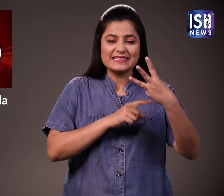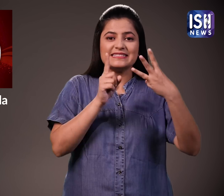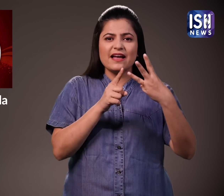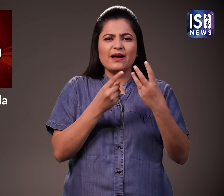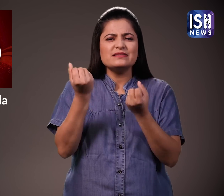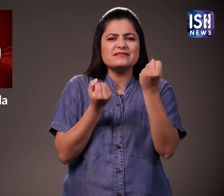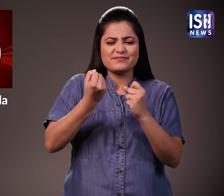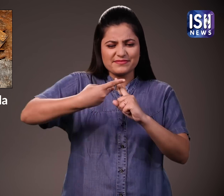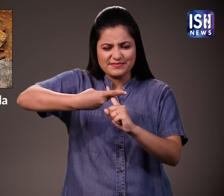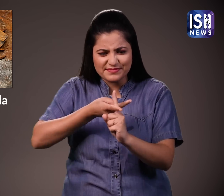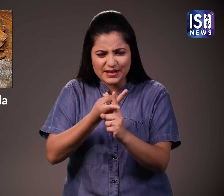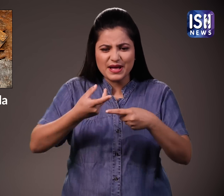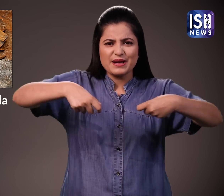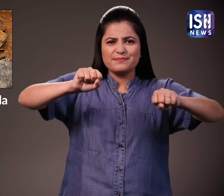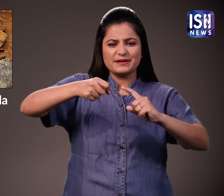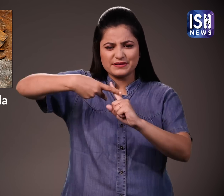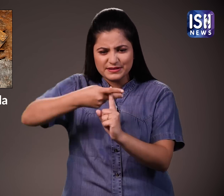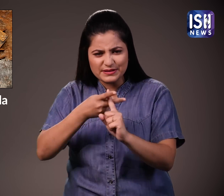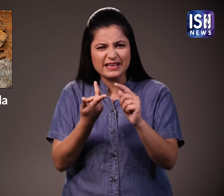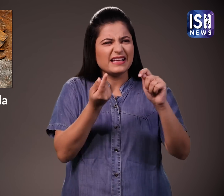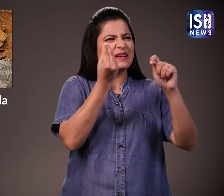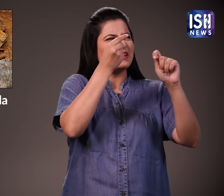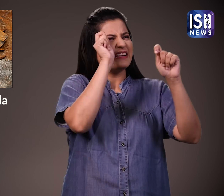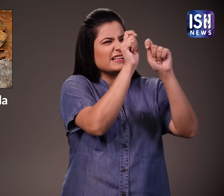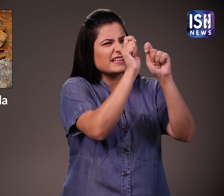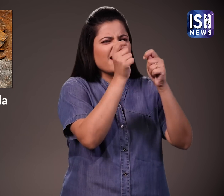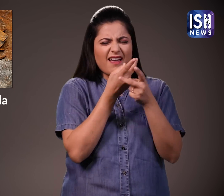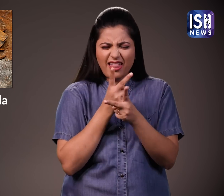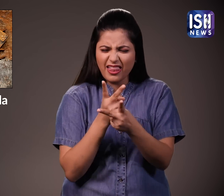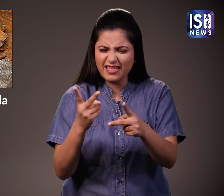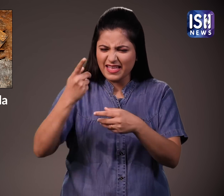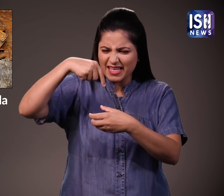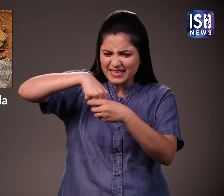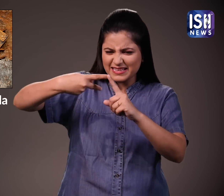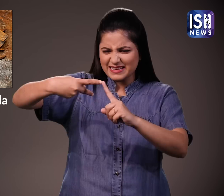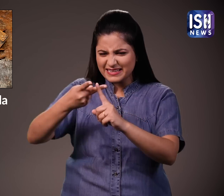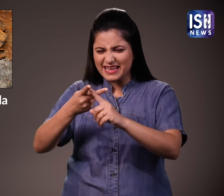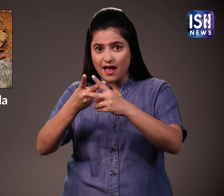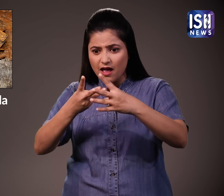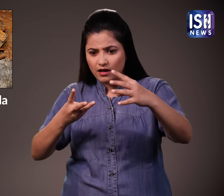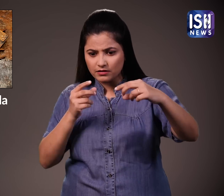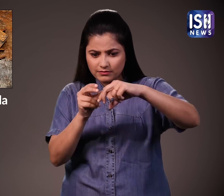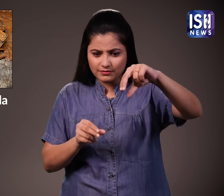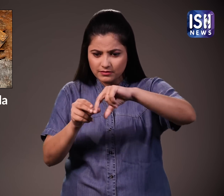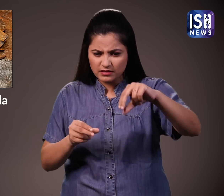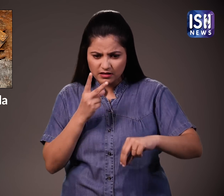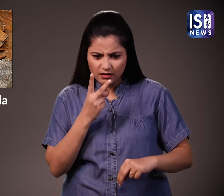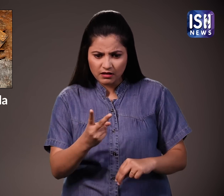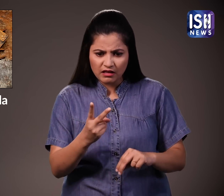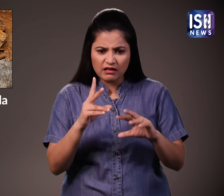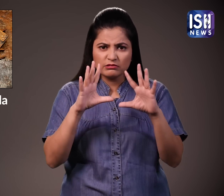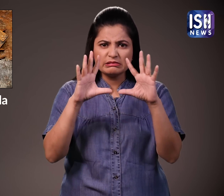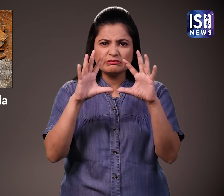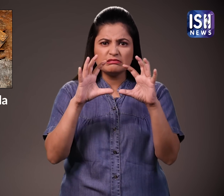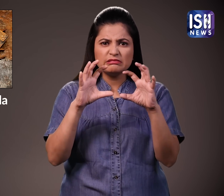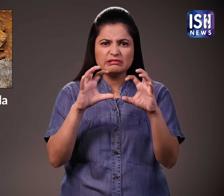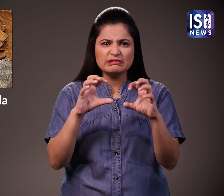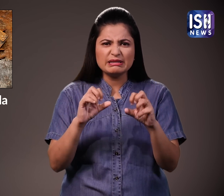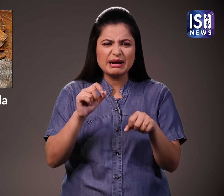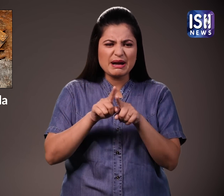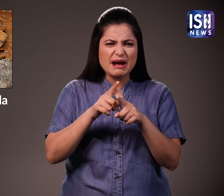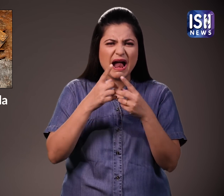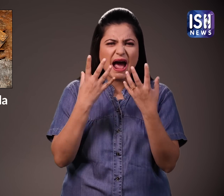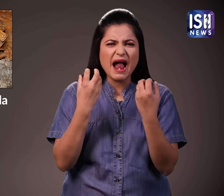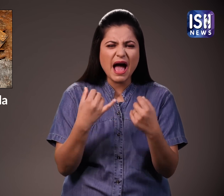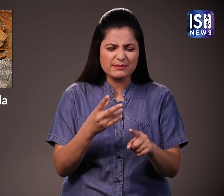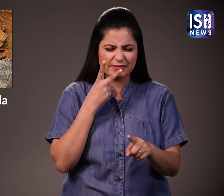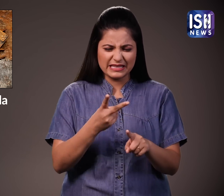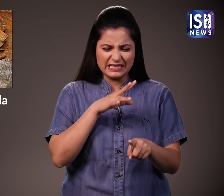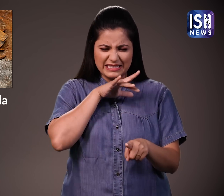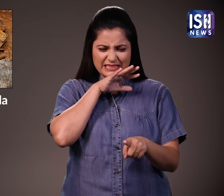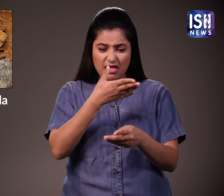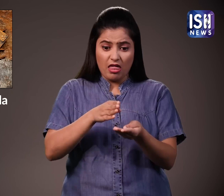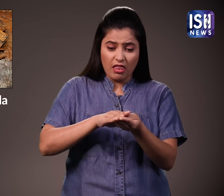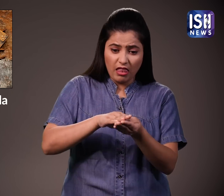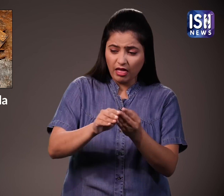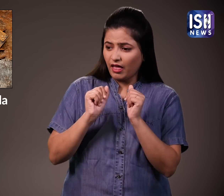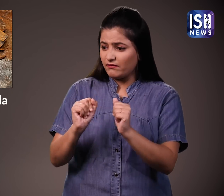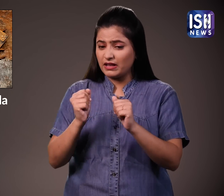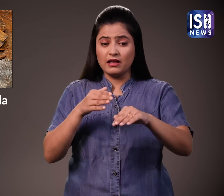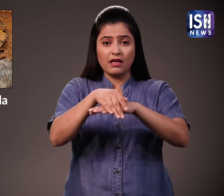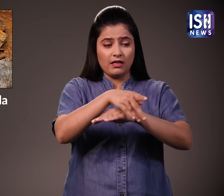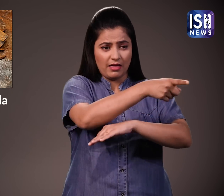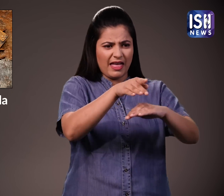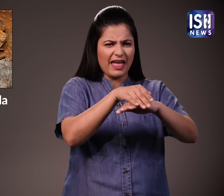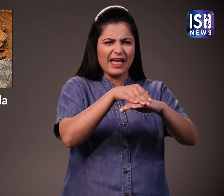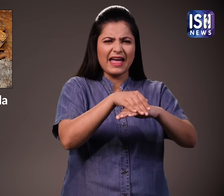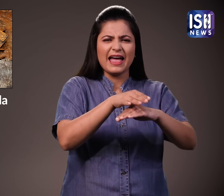3. Many iron tools after a long time become very rusty. It is difficult to remove the rust.